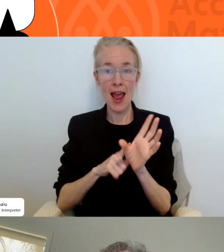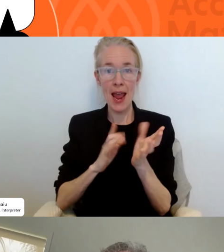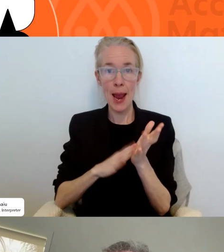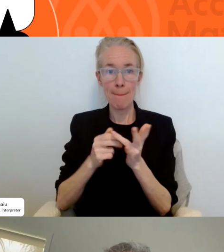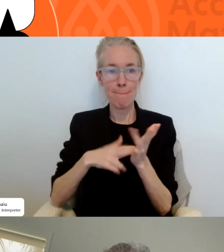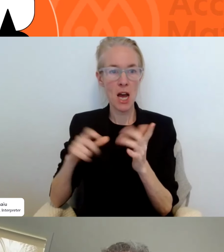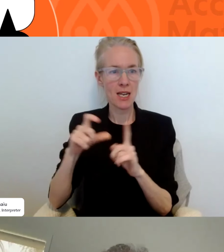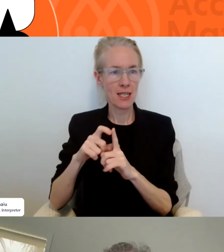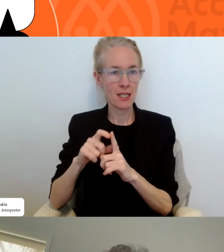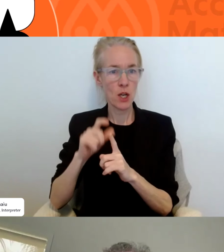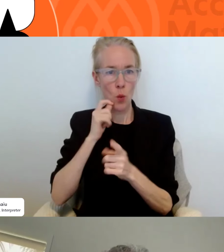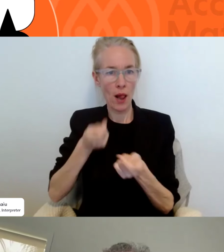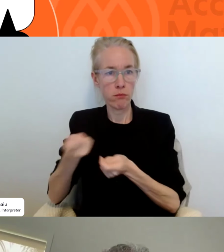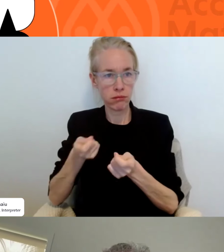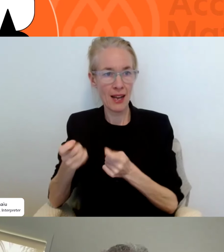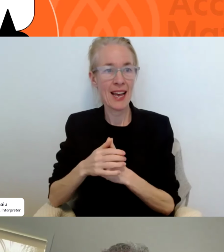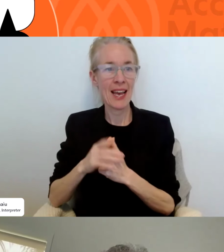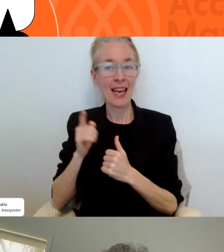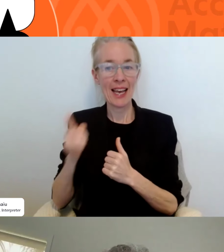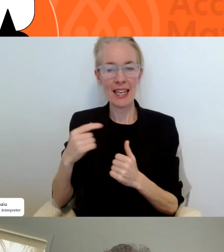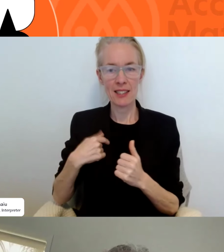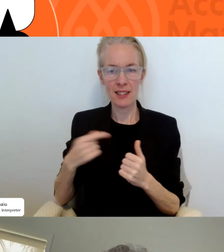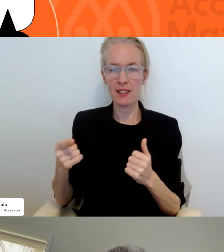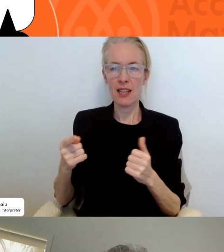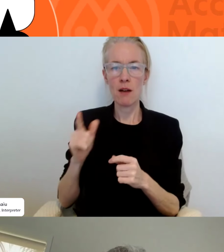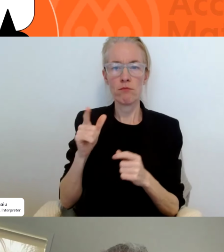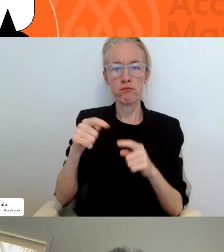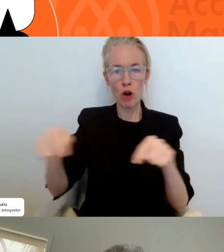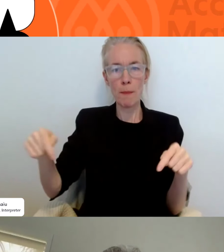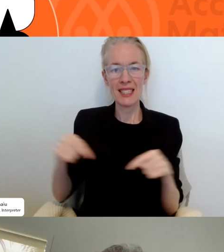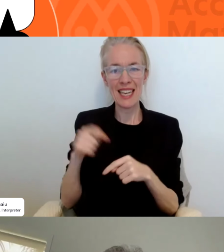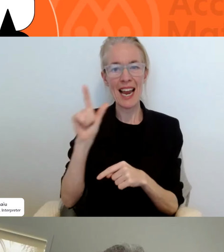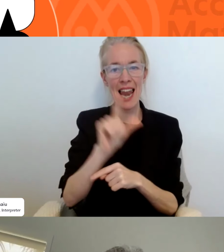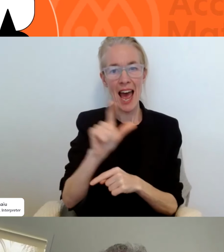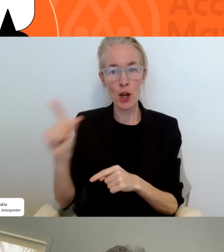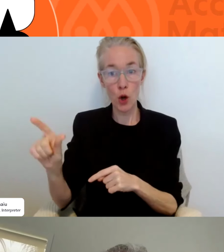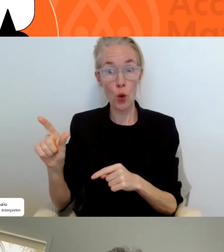and entrepreneur. Raymond became a quadriplegic after a motor accident